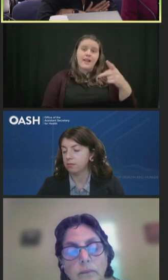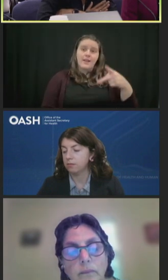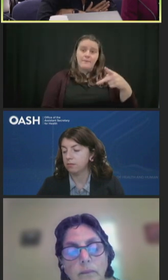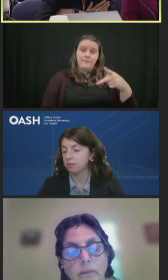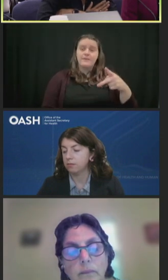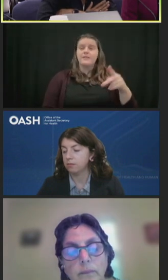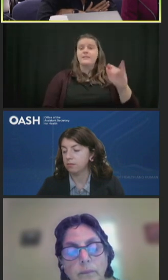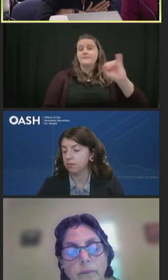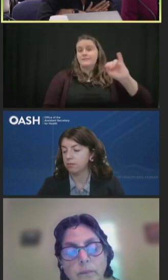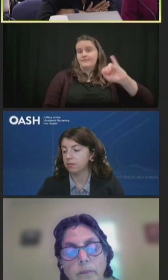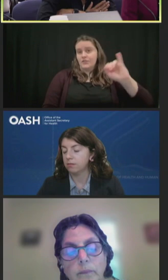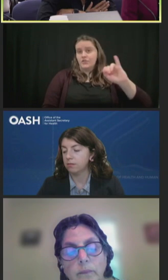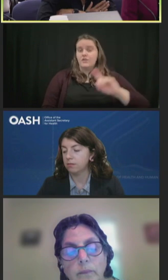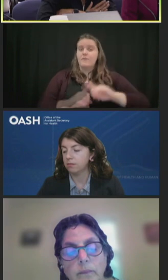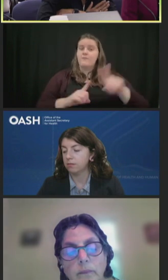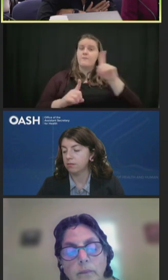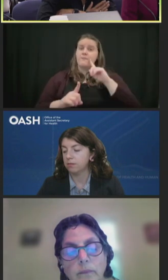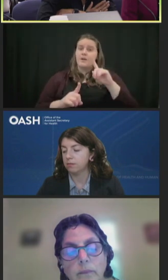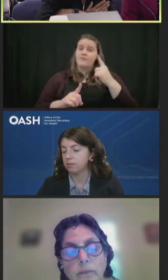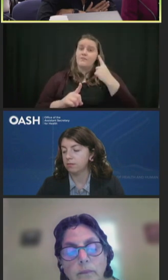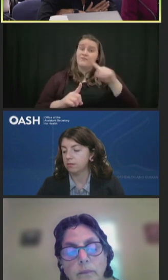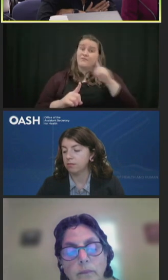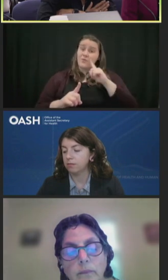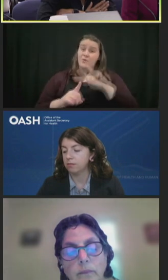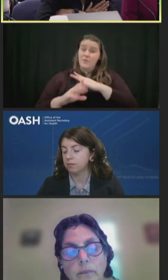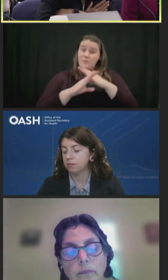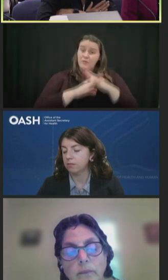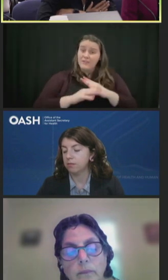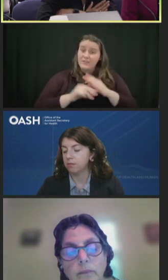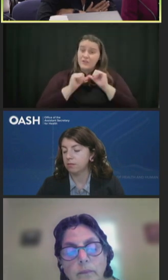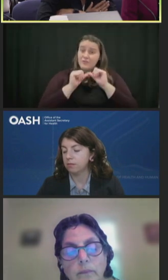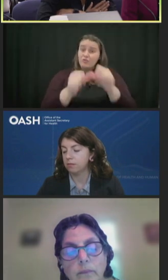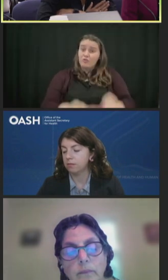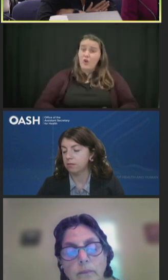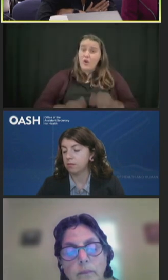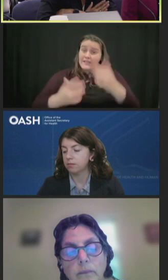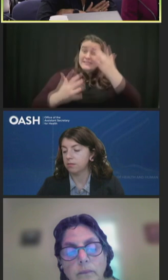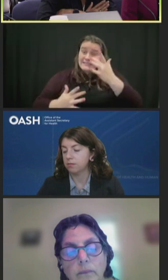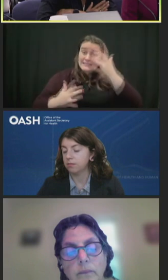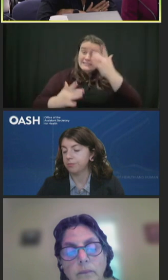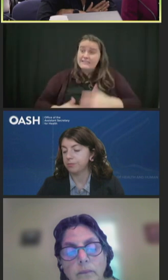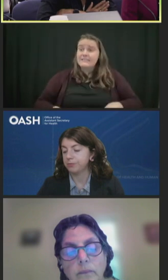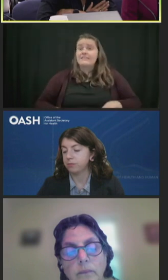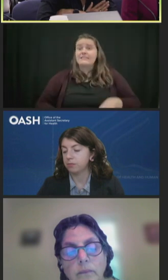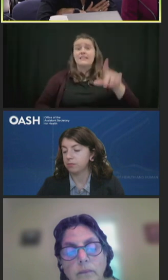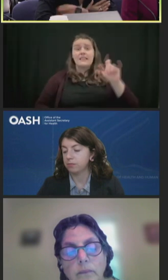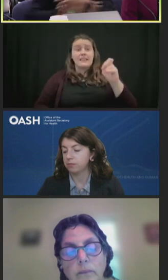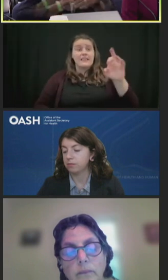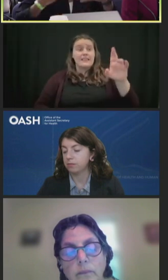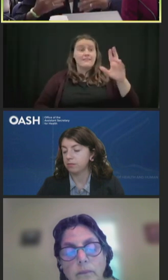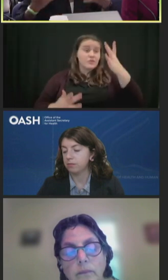but for the prevention of chronic disease, chronic liver disease, and cancer. So, you know,